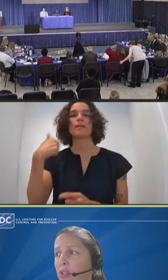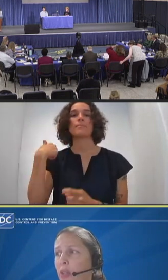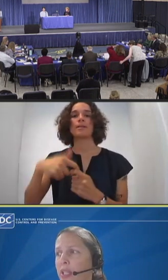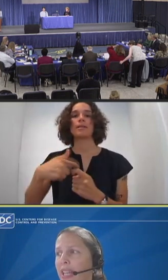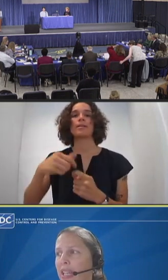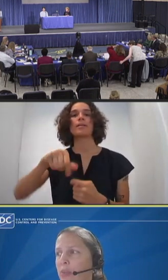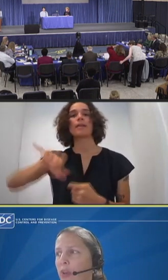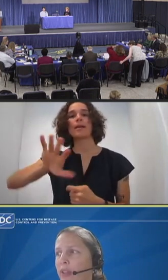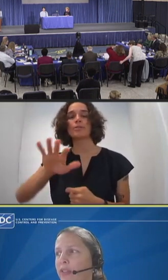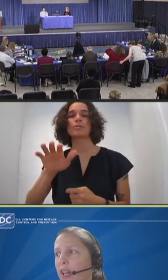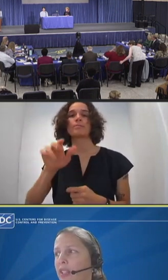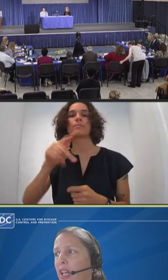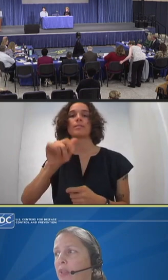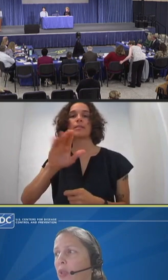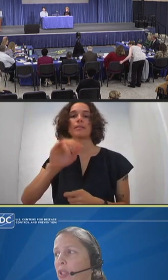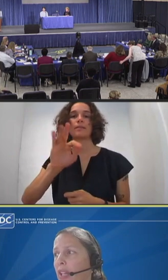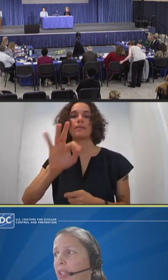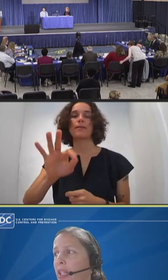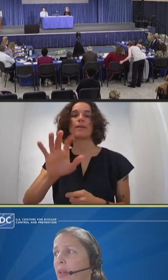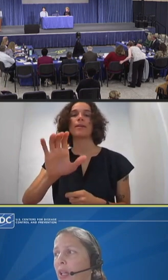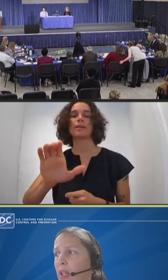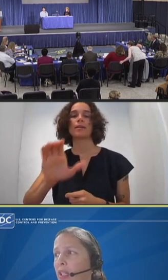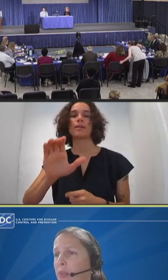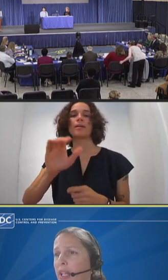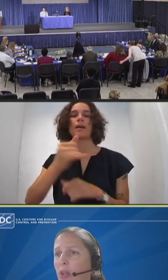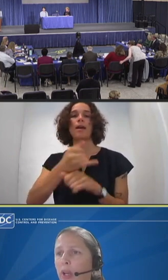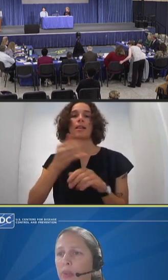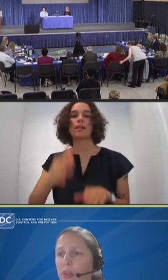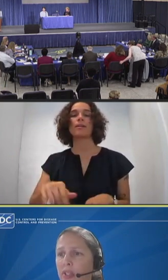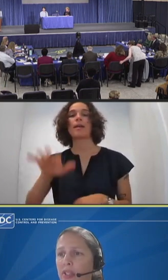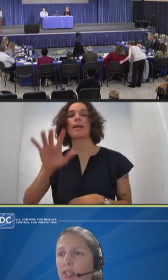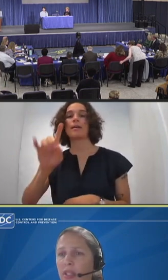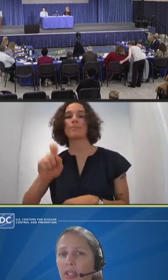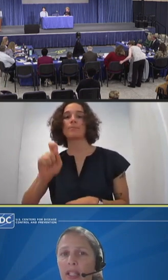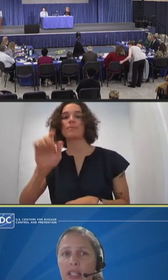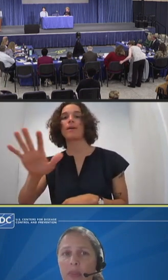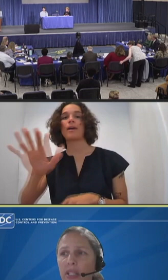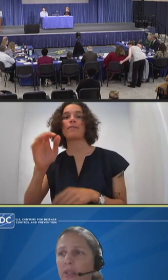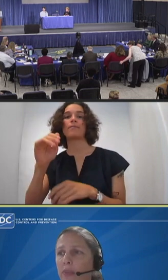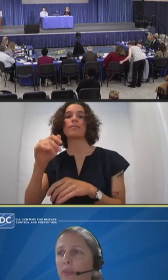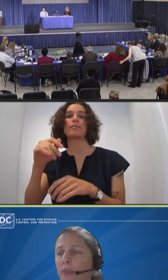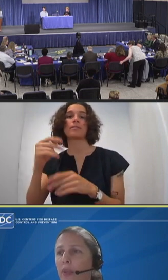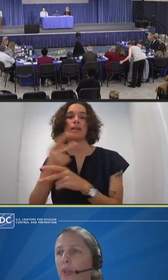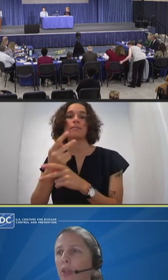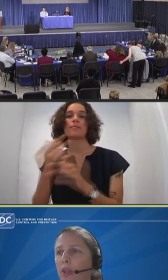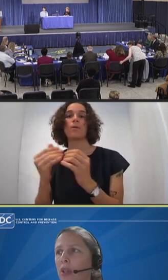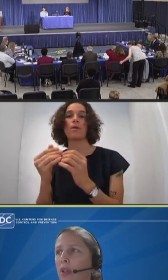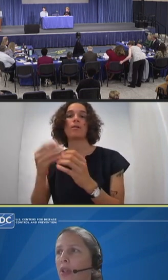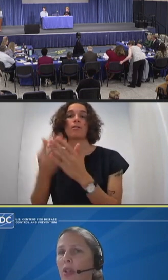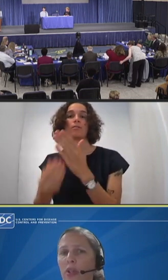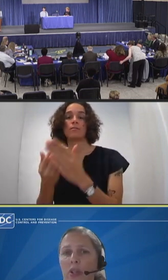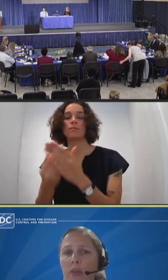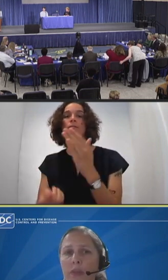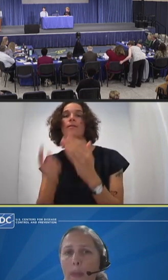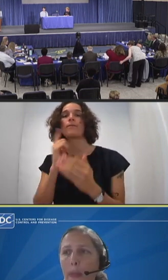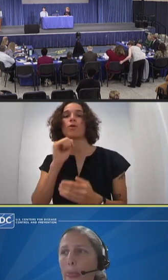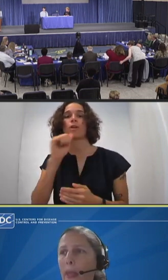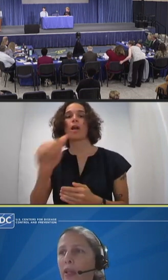and was 8.5 times the mortality among non-Hispanic white persons. Next slide, please.